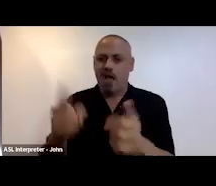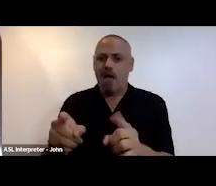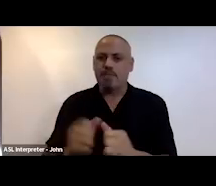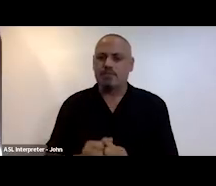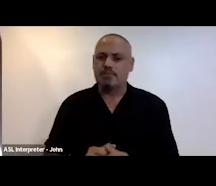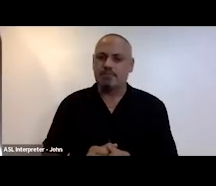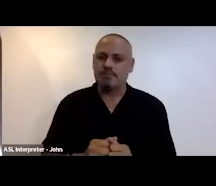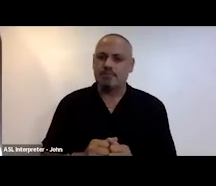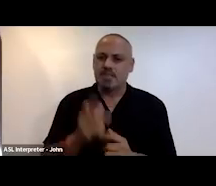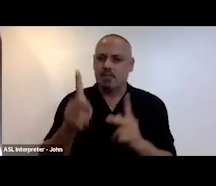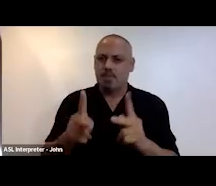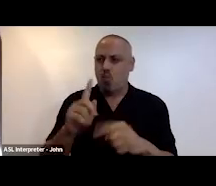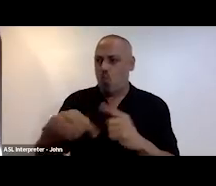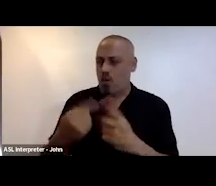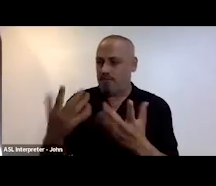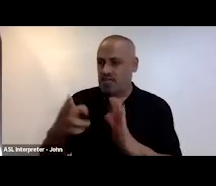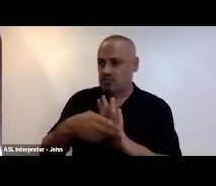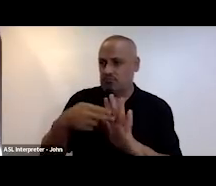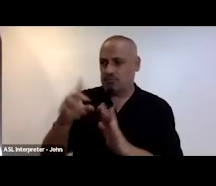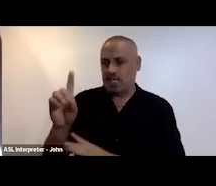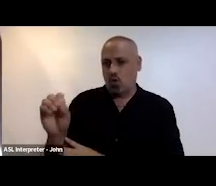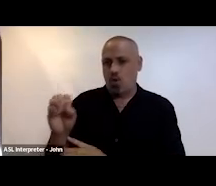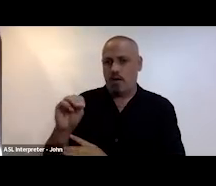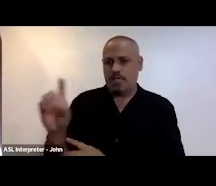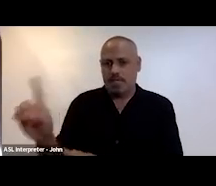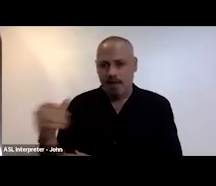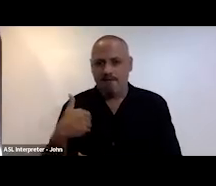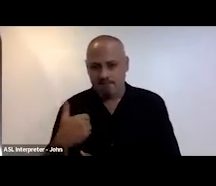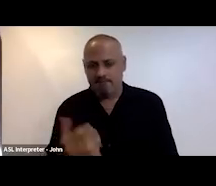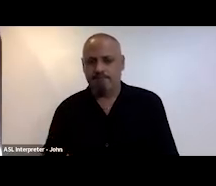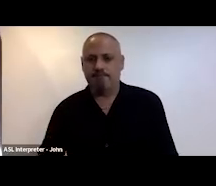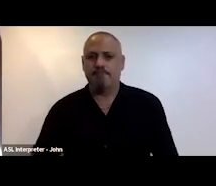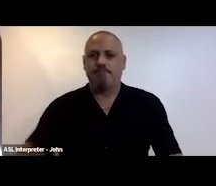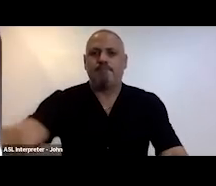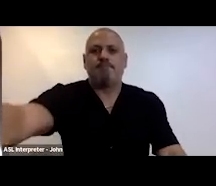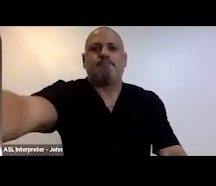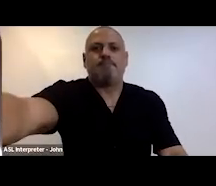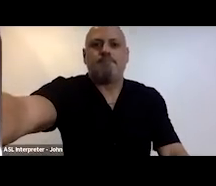that happens to people when they've had the diagnosis of major depressive disorder. Next slide, please, Vanessa.